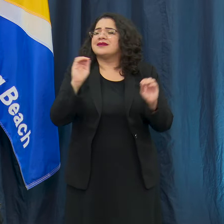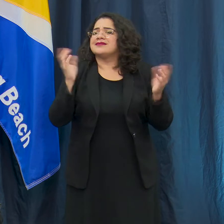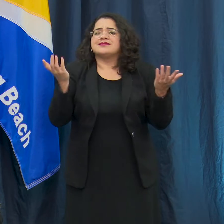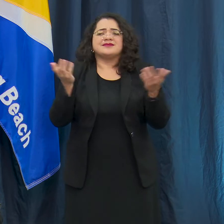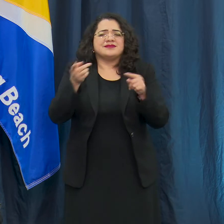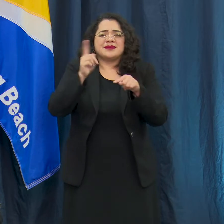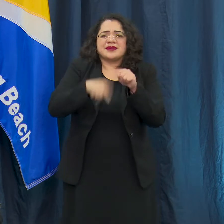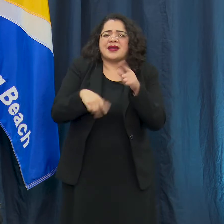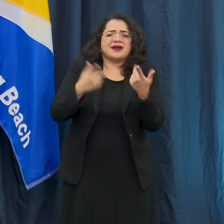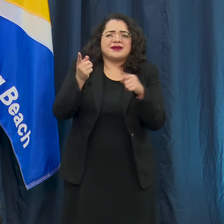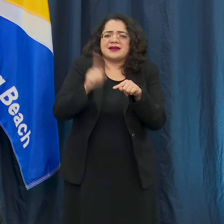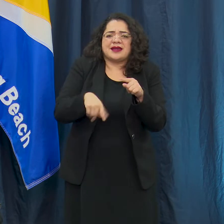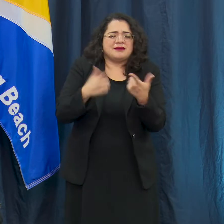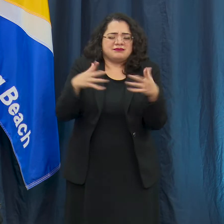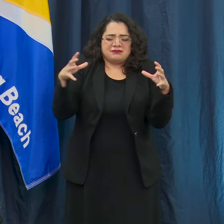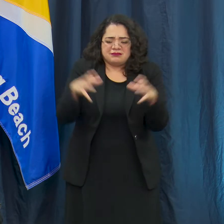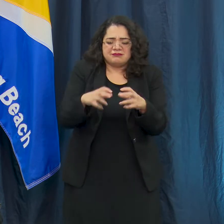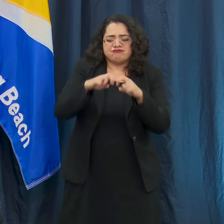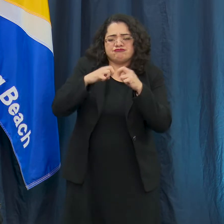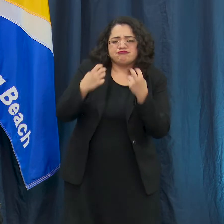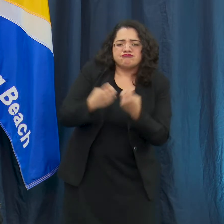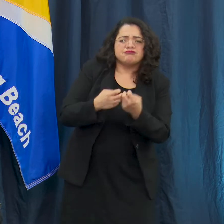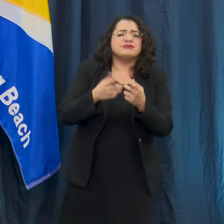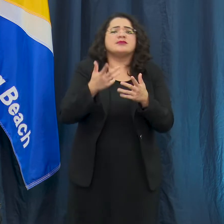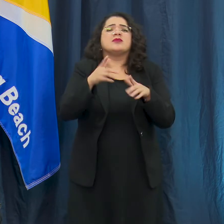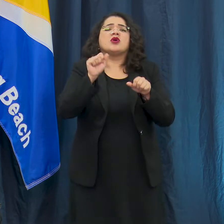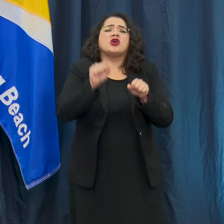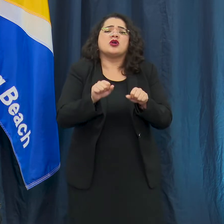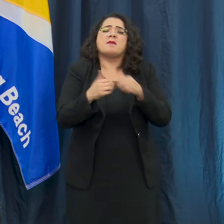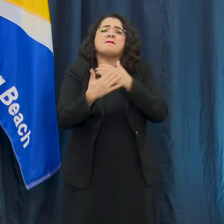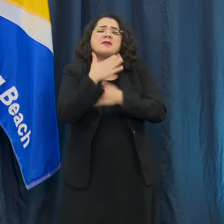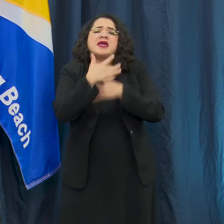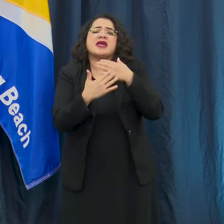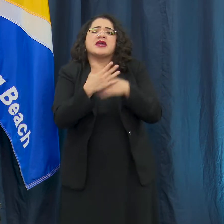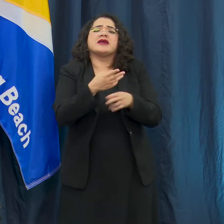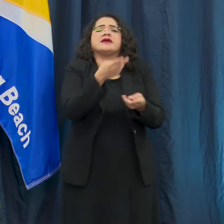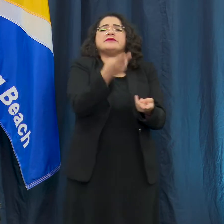on the beach bike trail but that is all as it relates to our beaches and parks